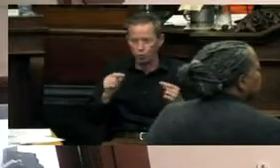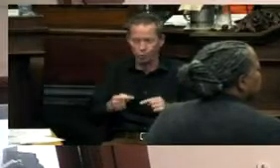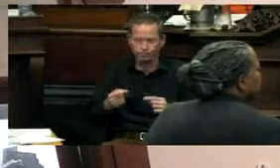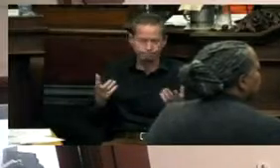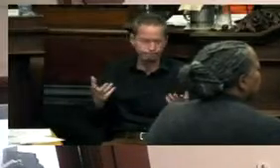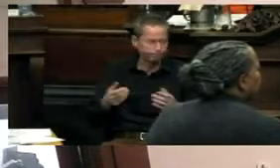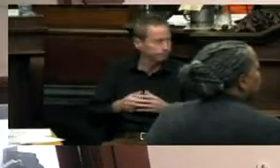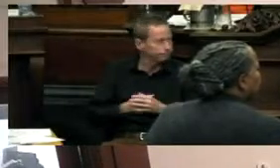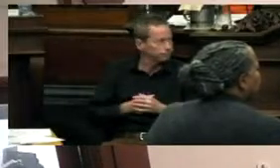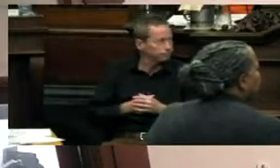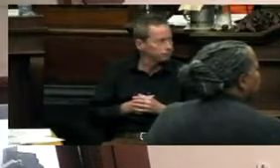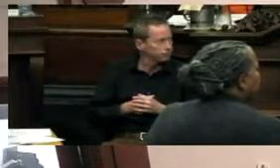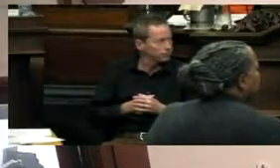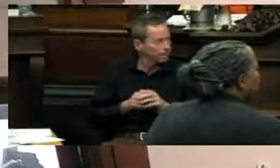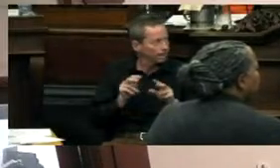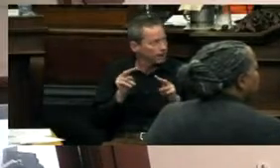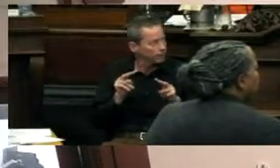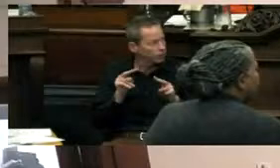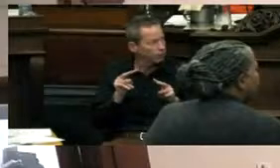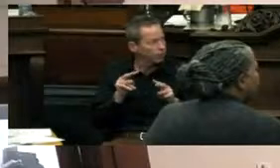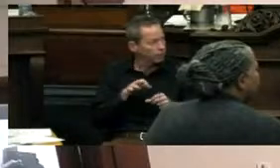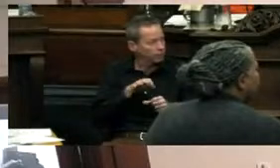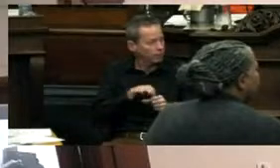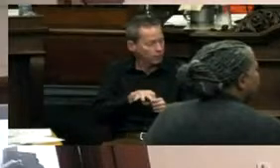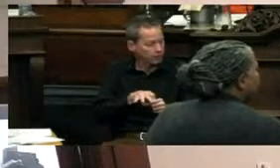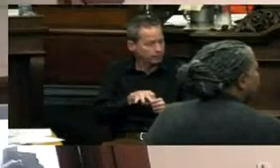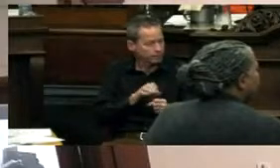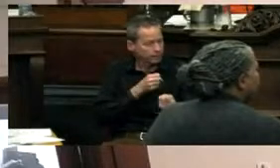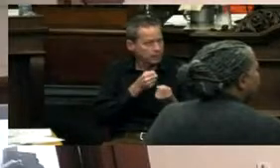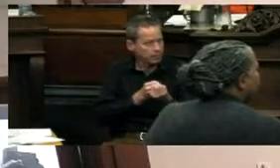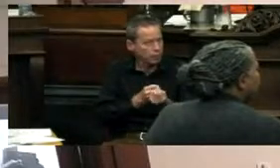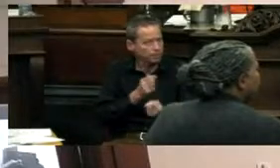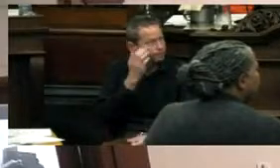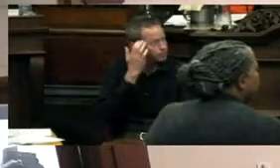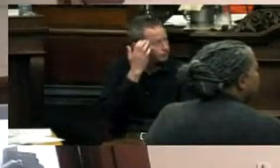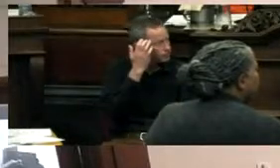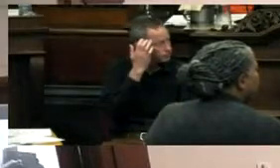through collectively, some strategic planning certainly